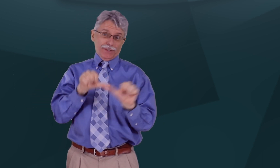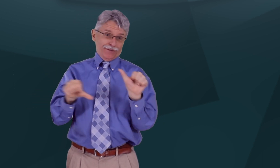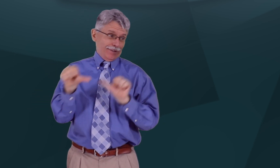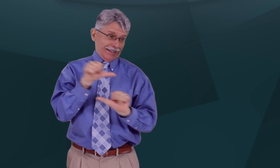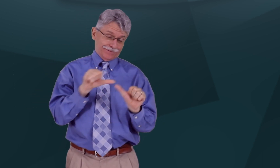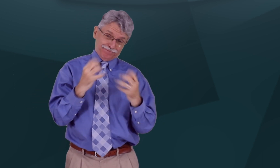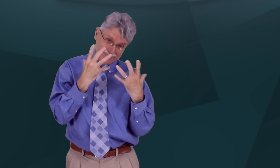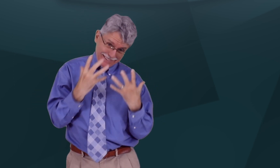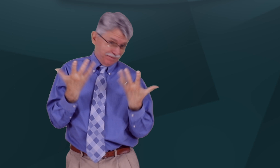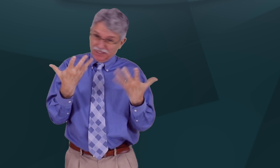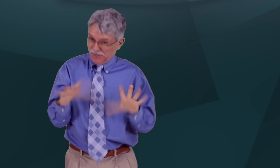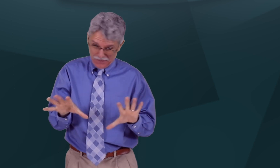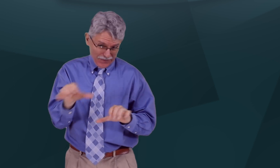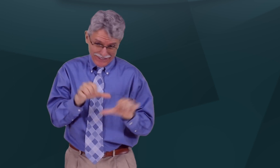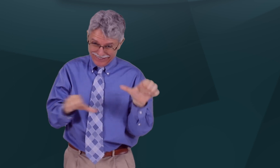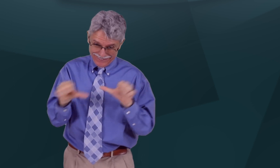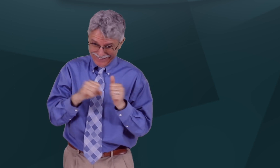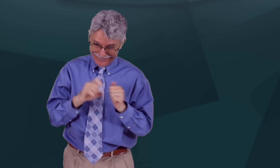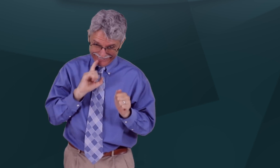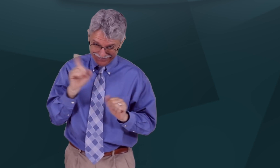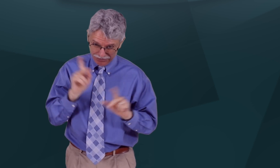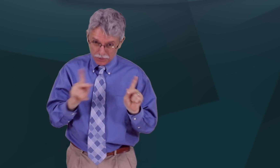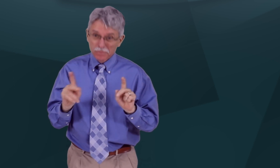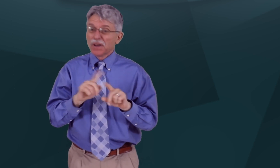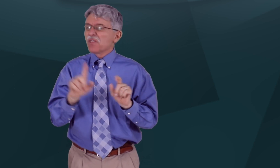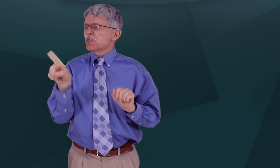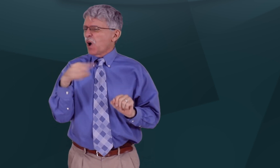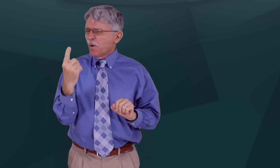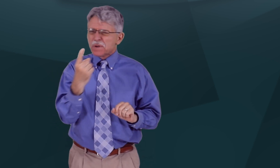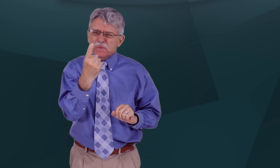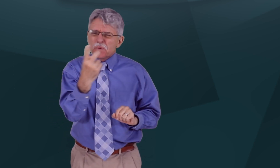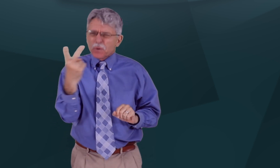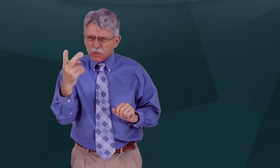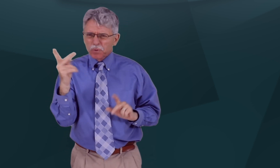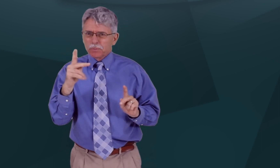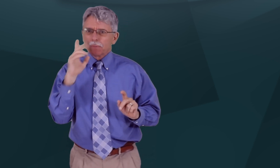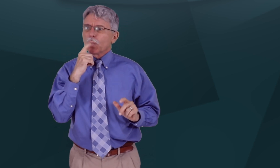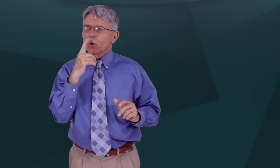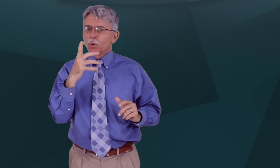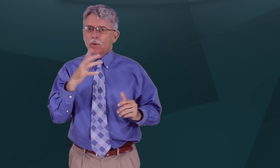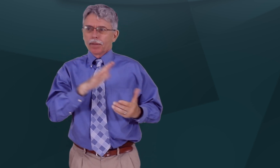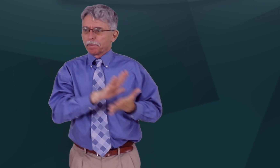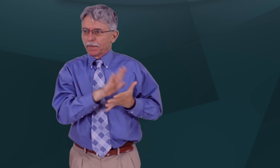because they don't want to interact -- sadly, but true. There are folks who don't want to talk to deaf folks,